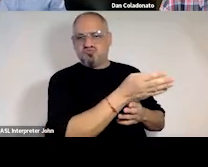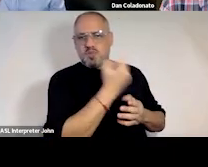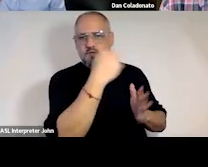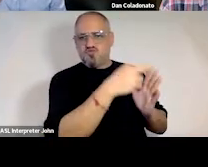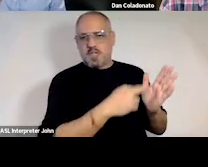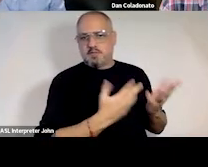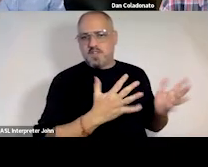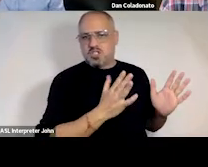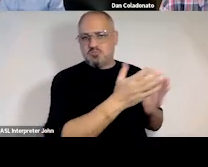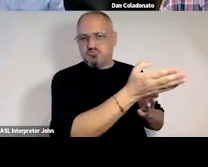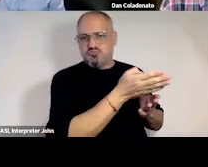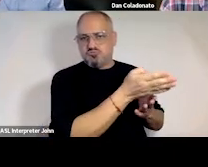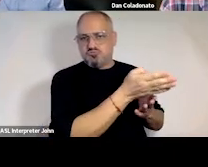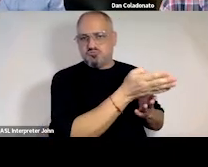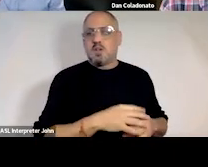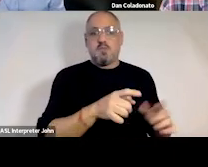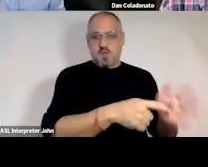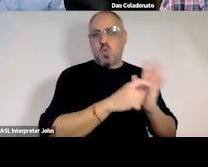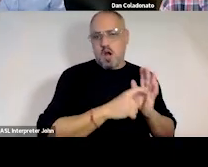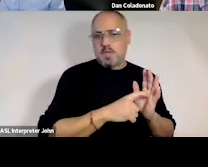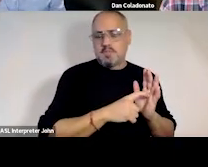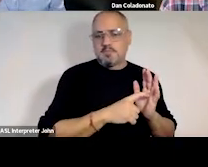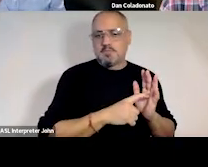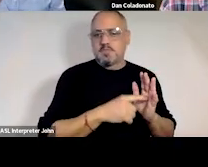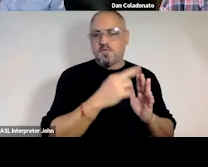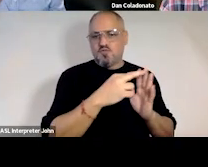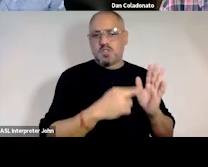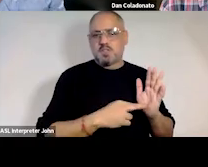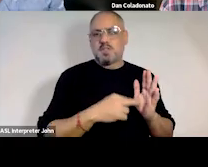So it is a requirement to get registered as a representative,